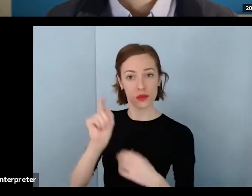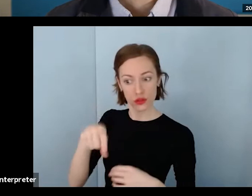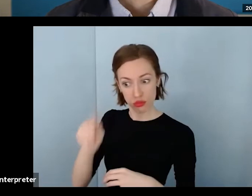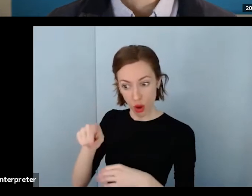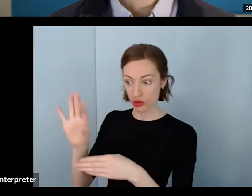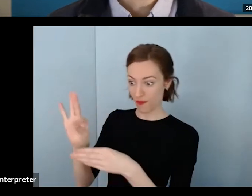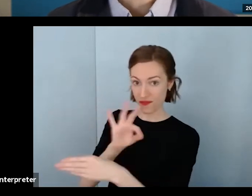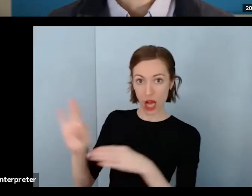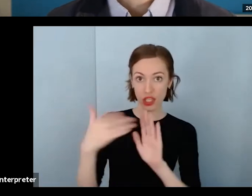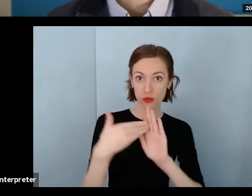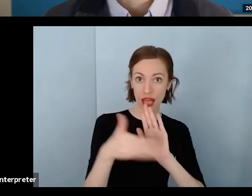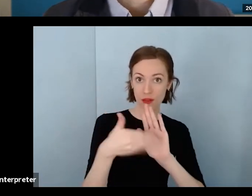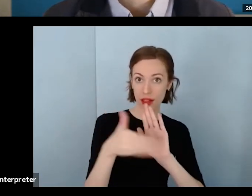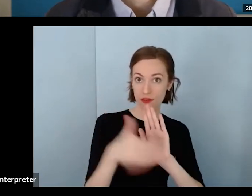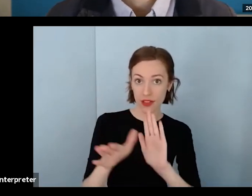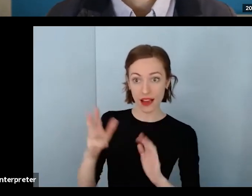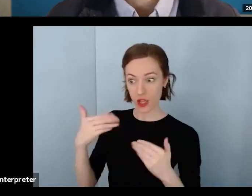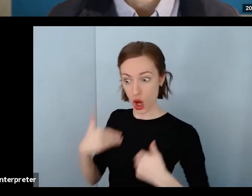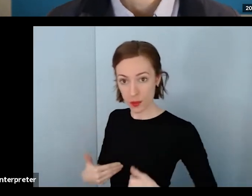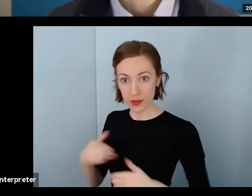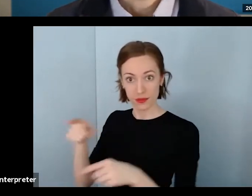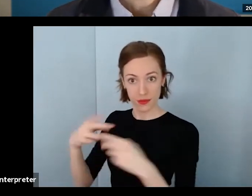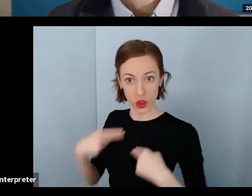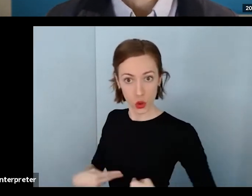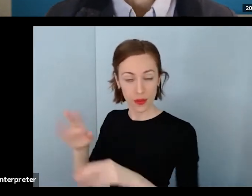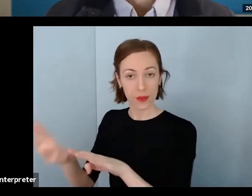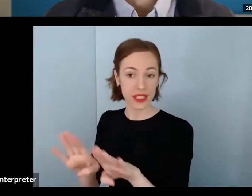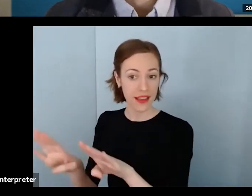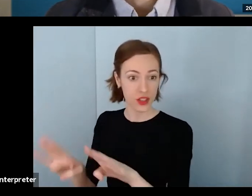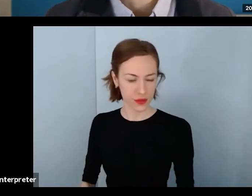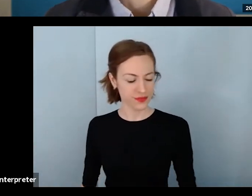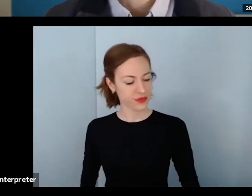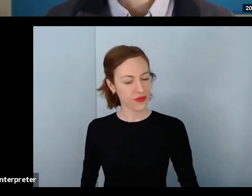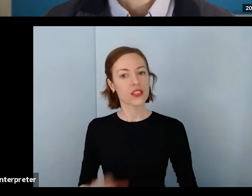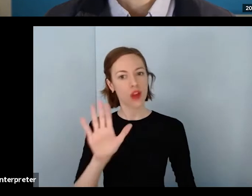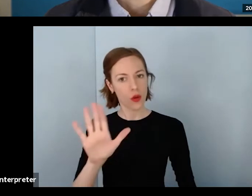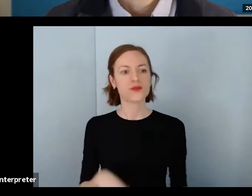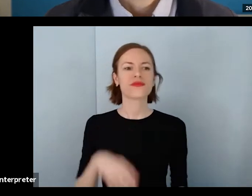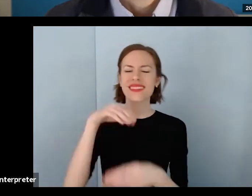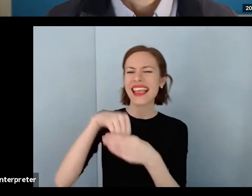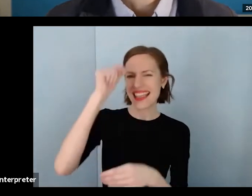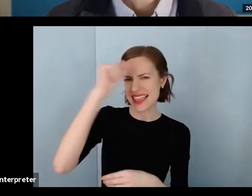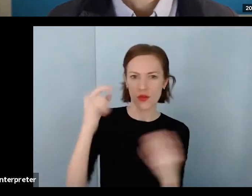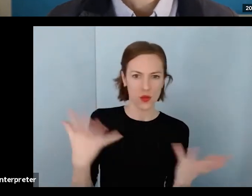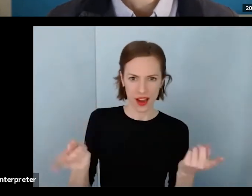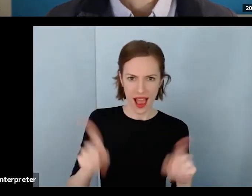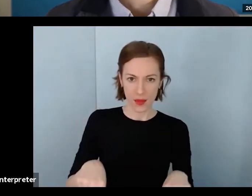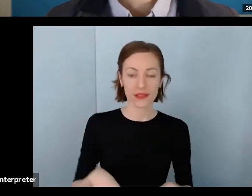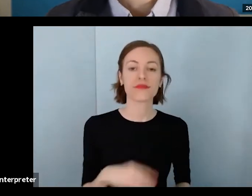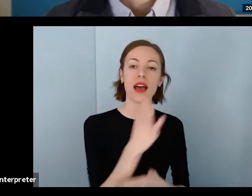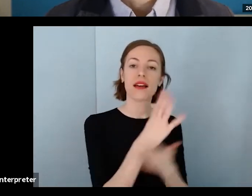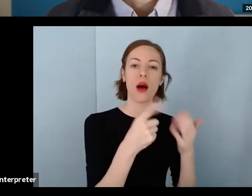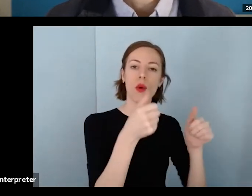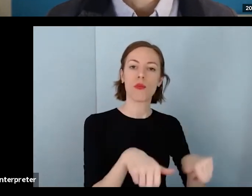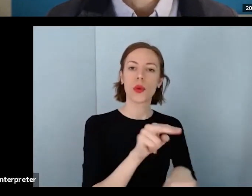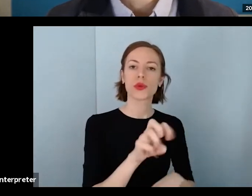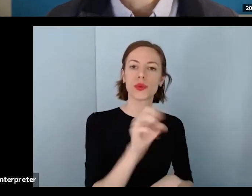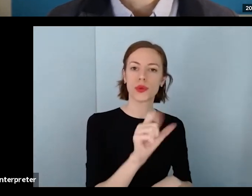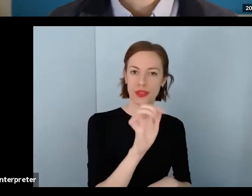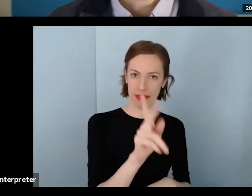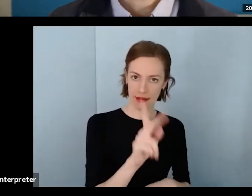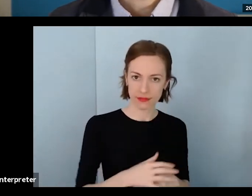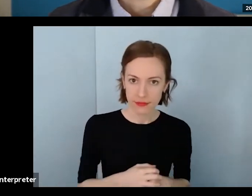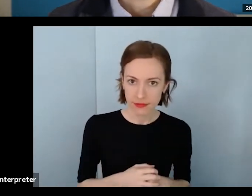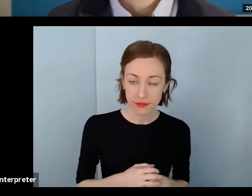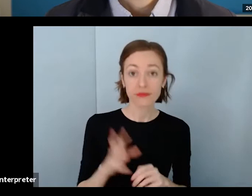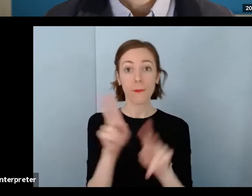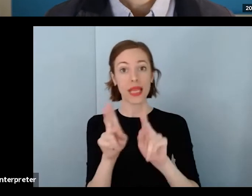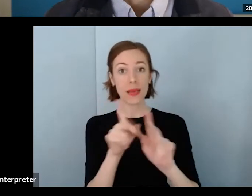Here's how a news aggregator works in theory, at least. First, someone posts a news link, then people react to that link in ways that are recorded by the platform.